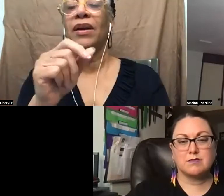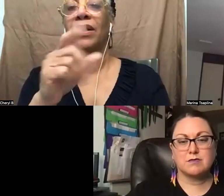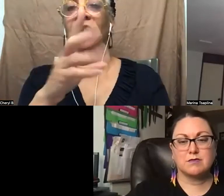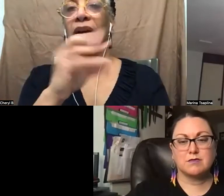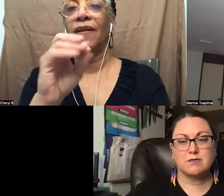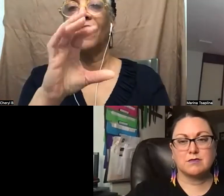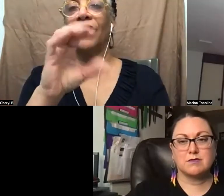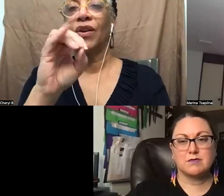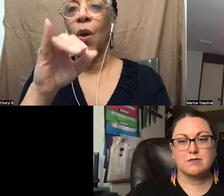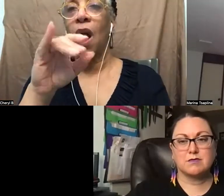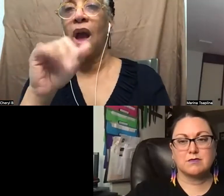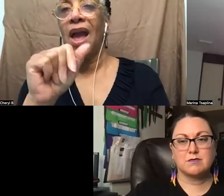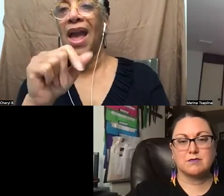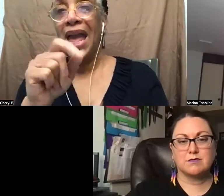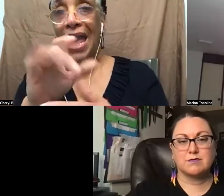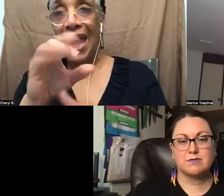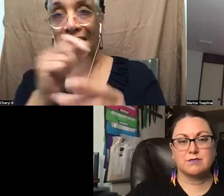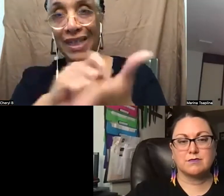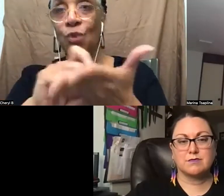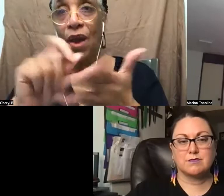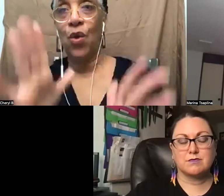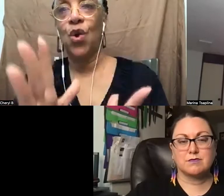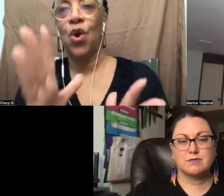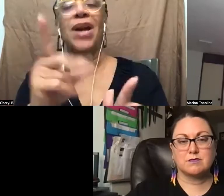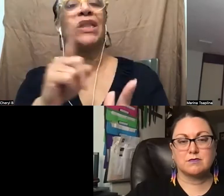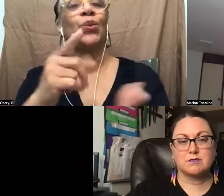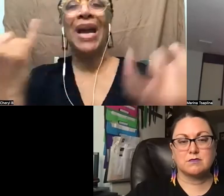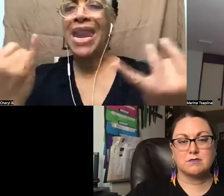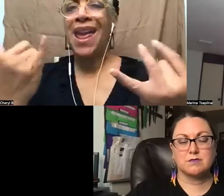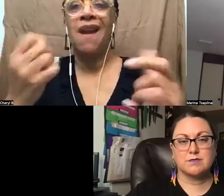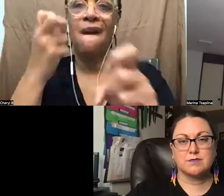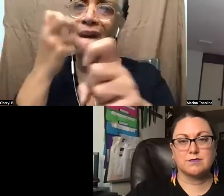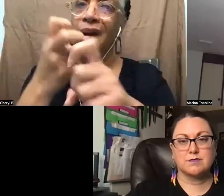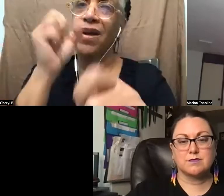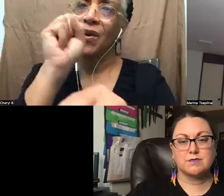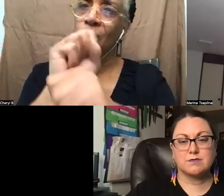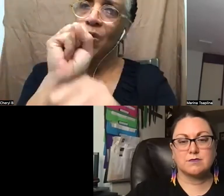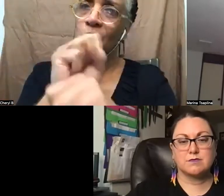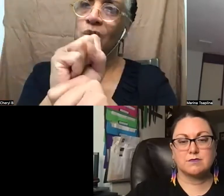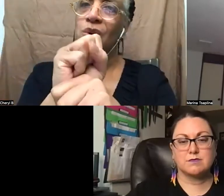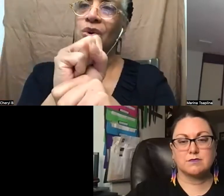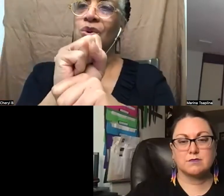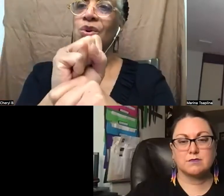Subversive, and is currently hard at work on hir own book,